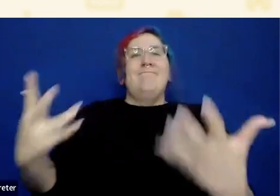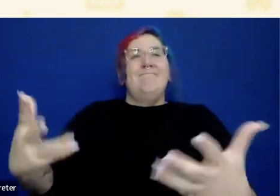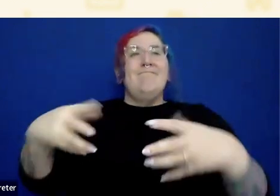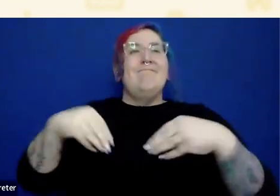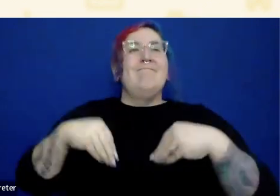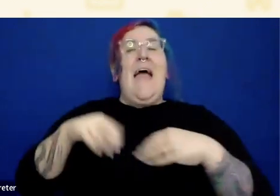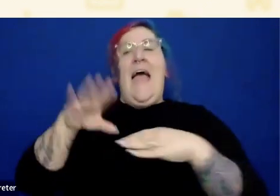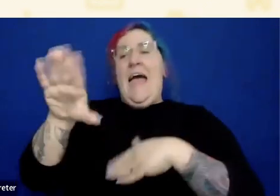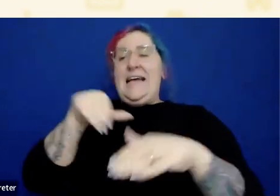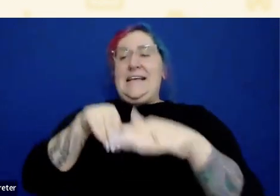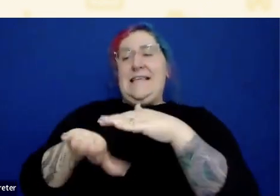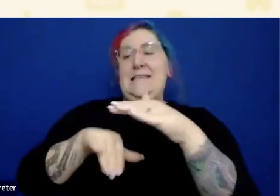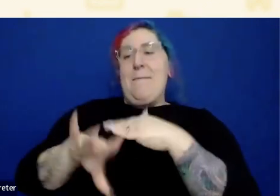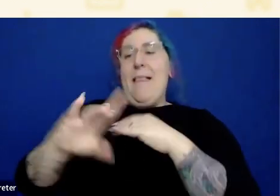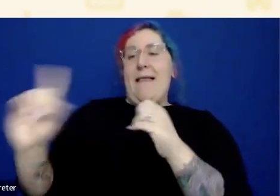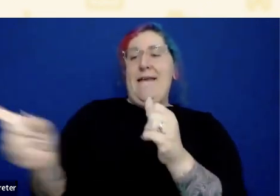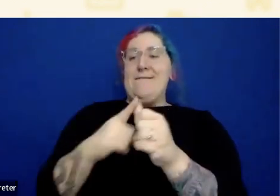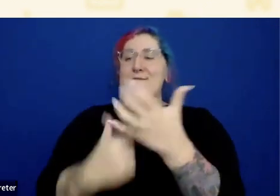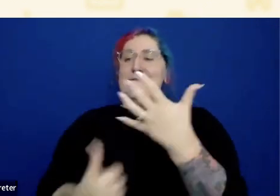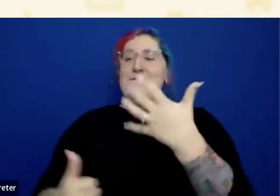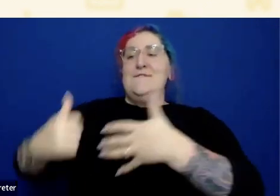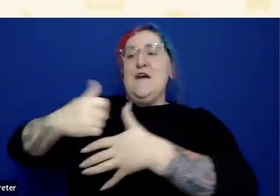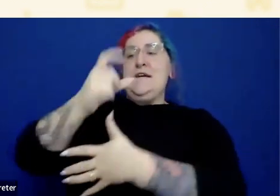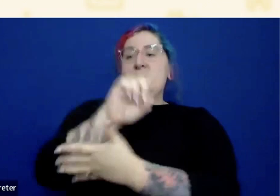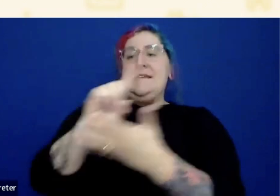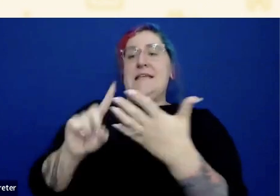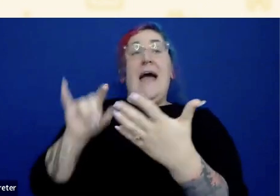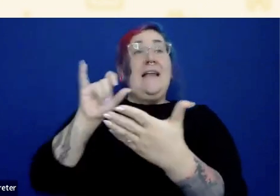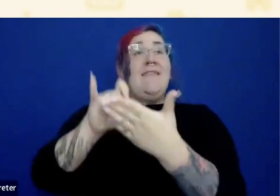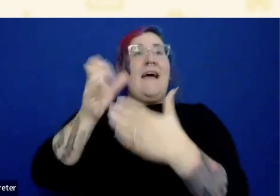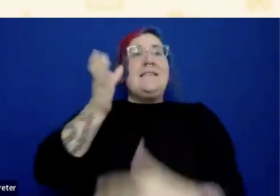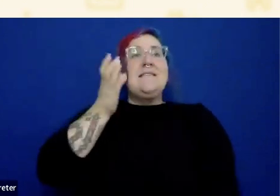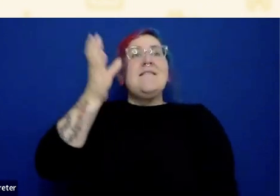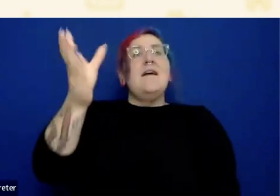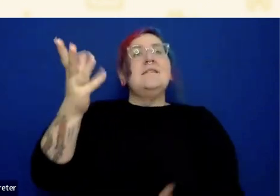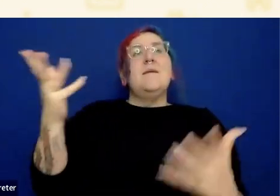which is essentially this concept that the design process should be based